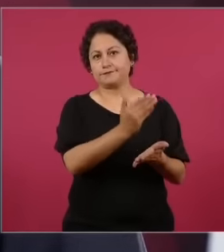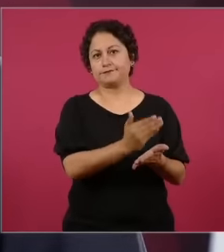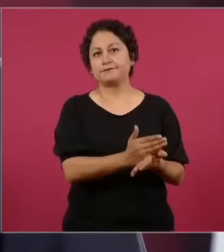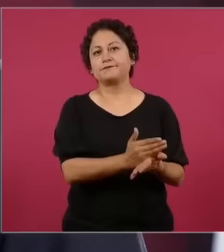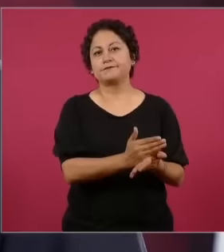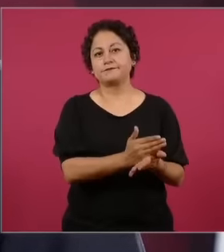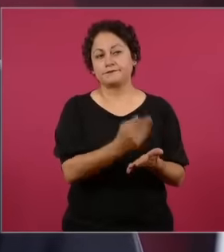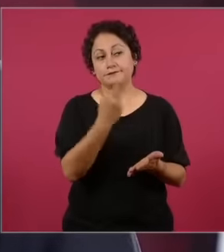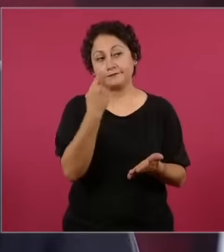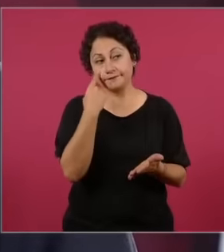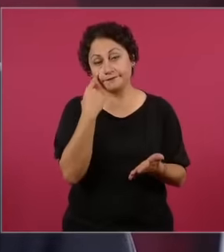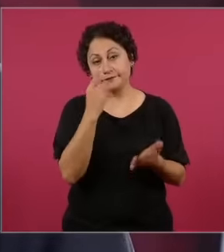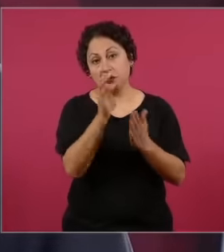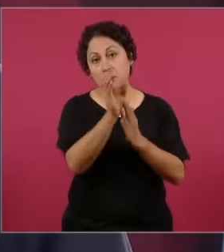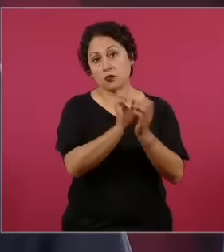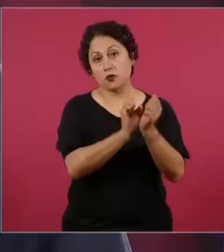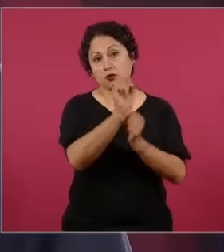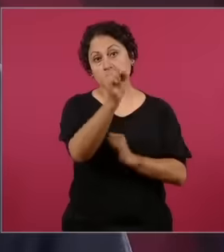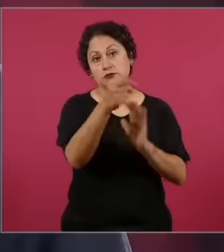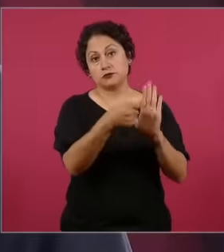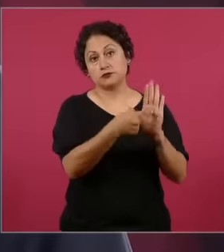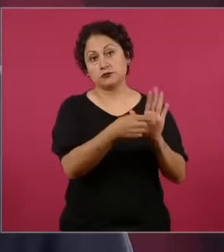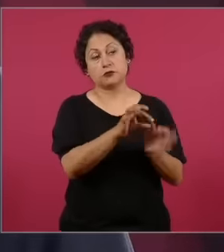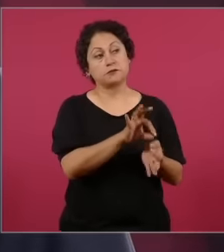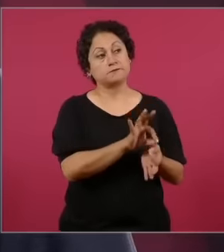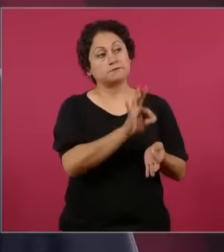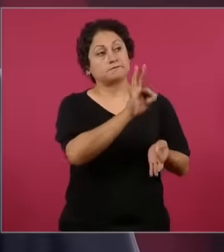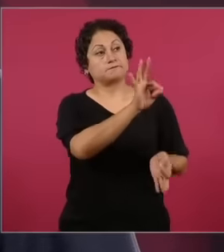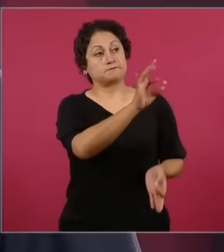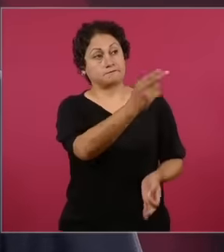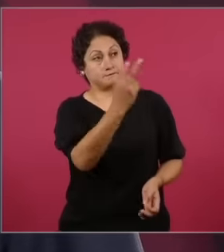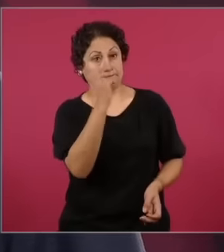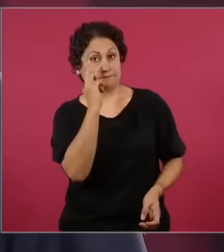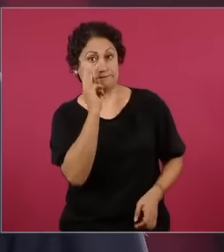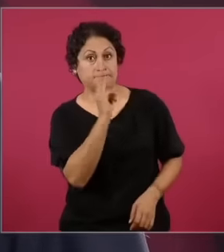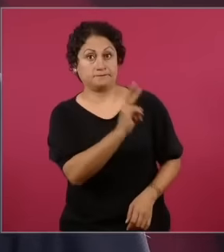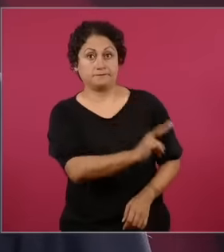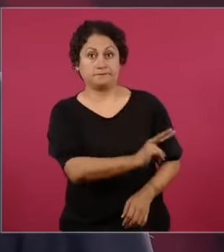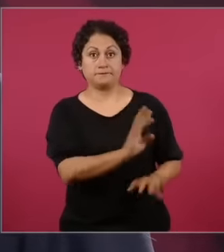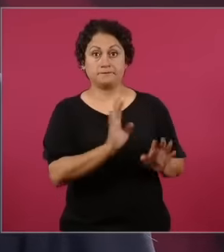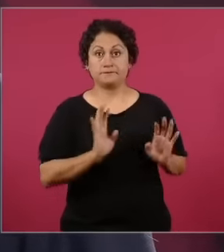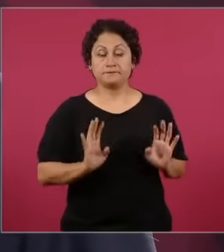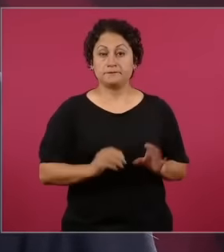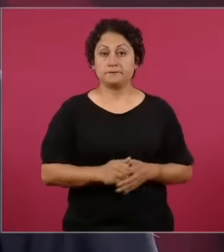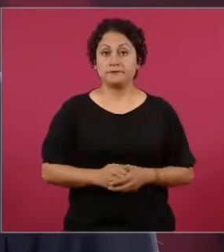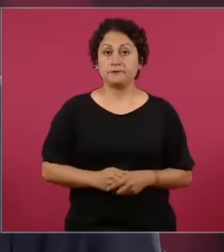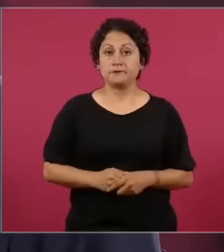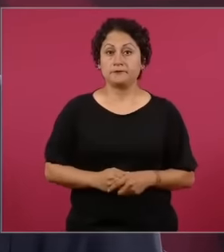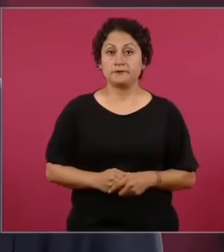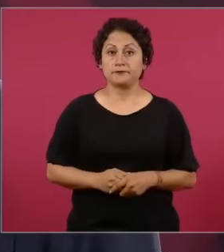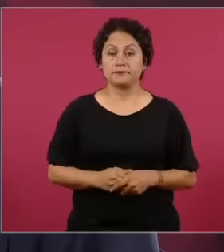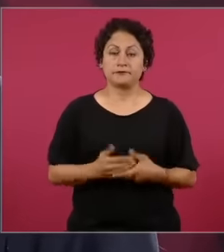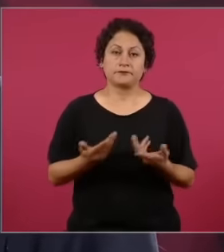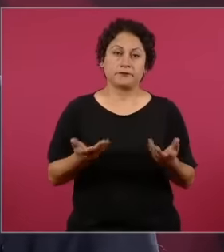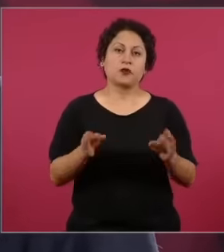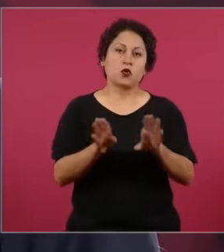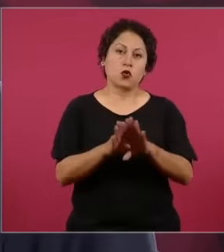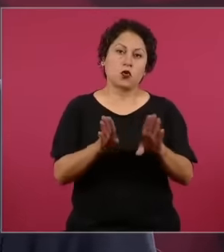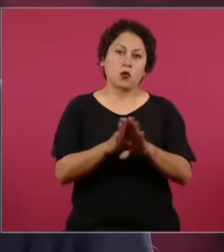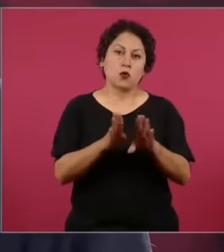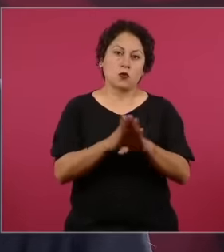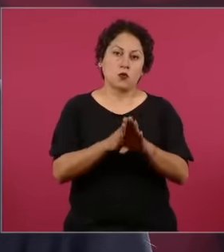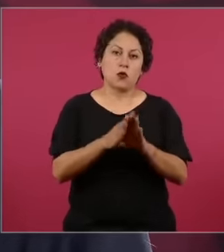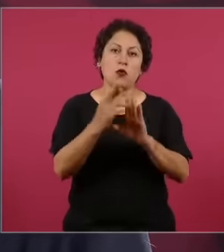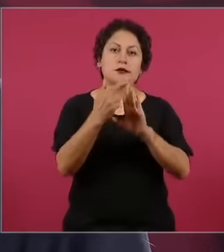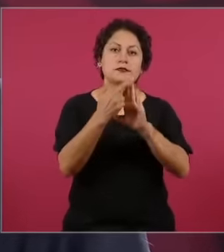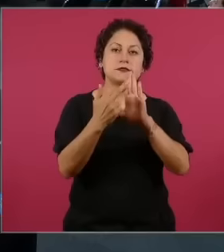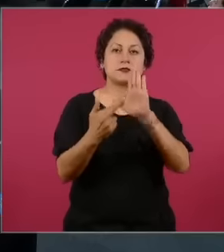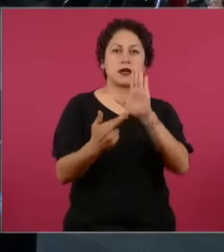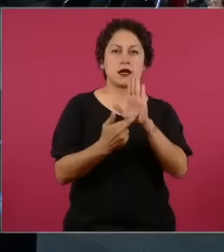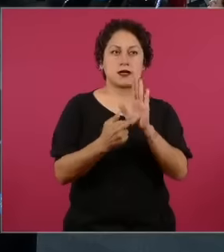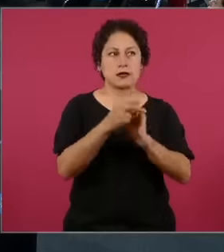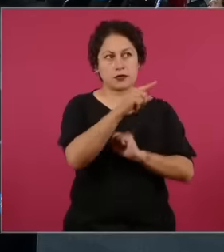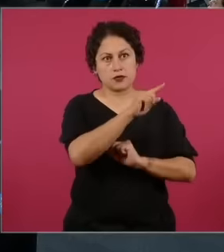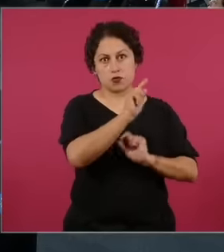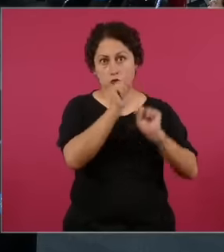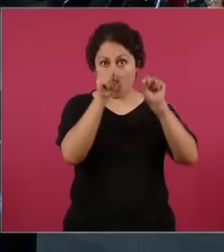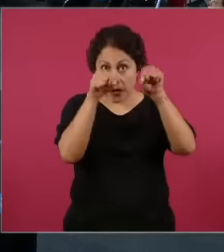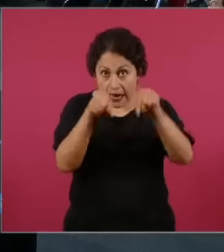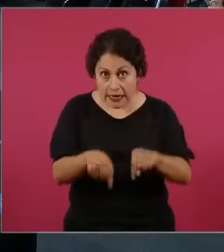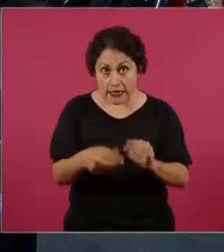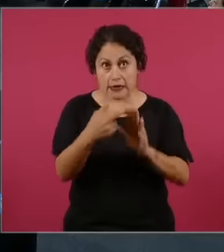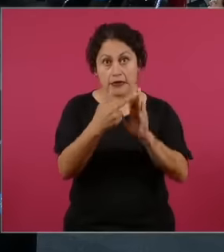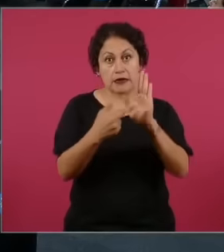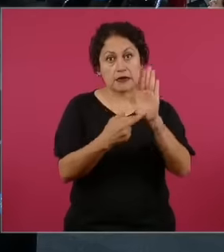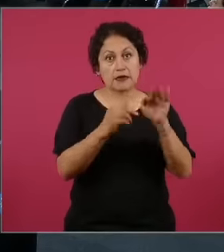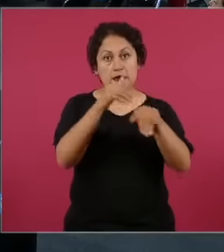Constitution, which is like reading him the primer. How is the relationship with him right now?